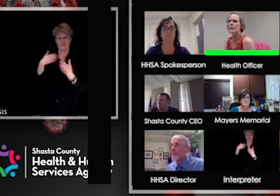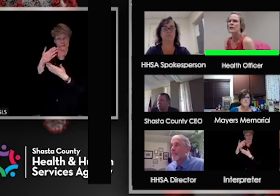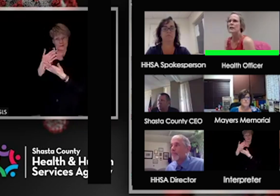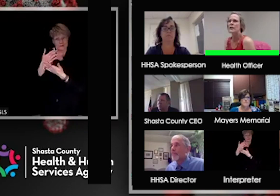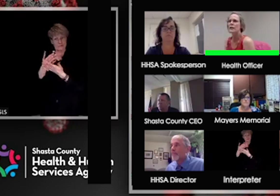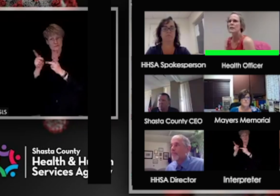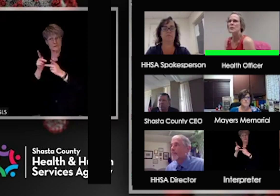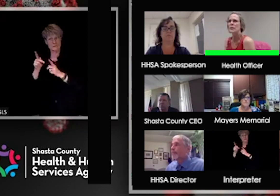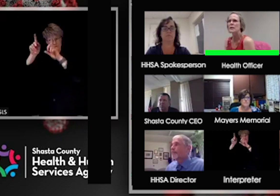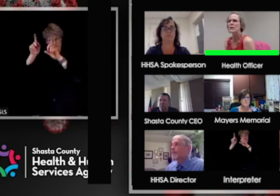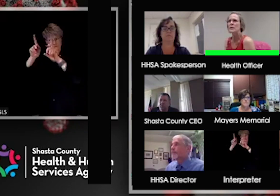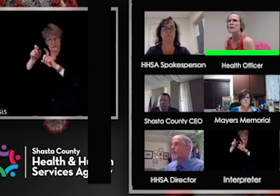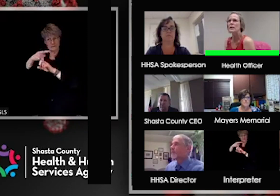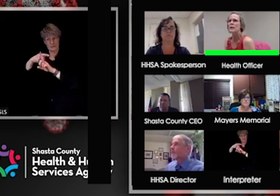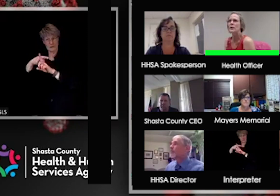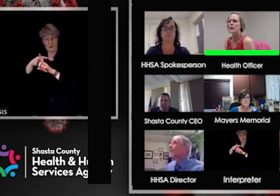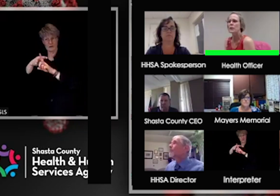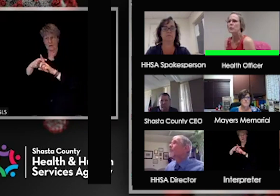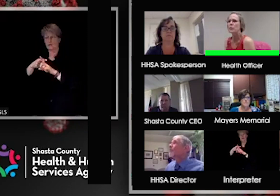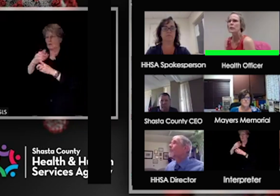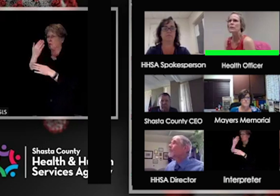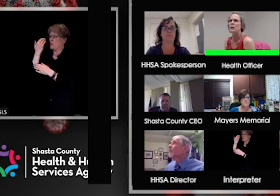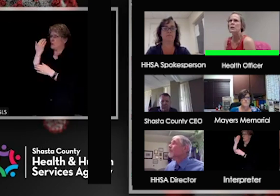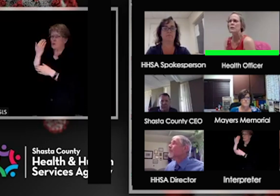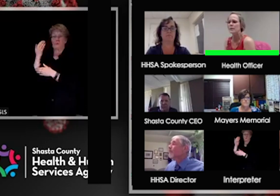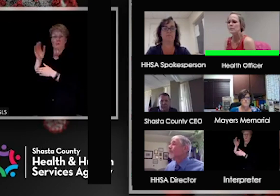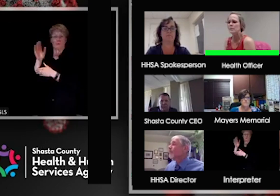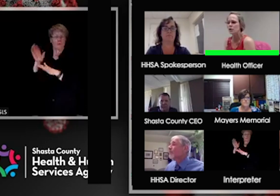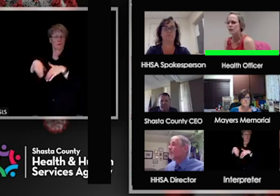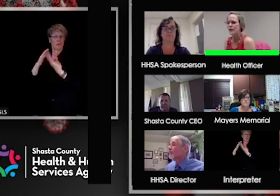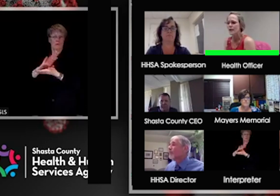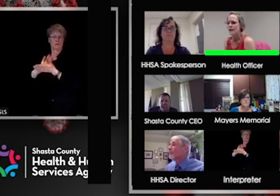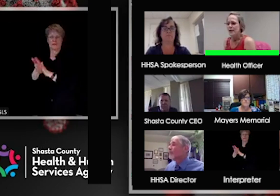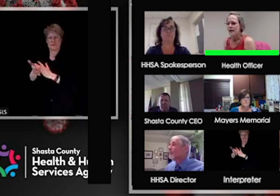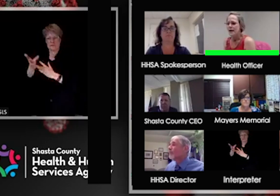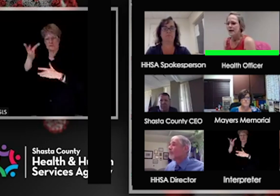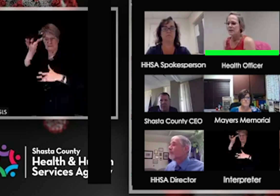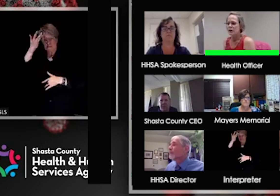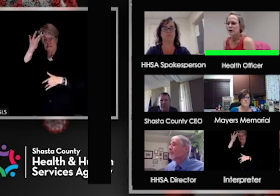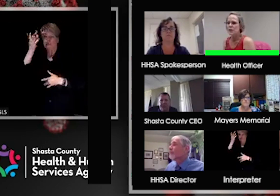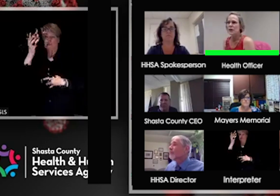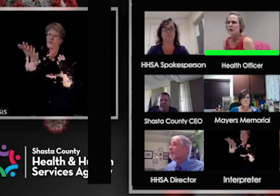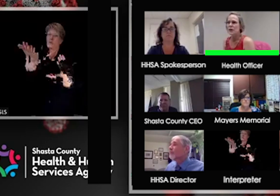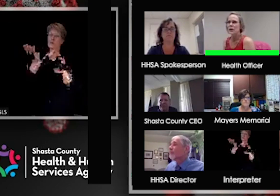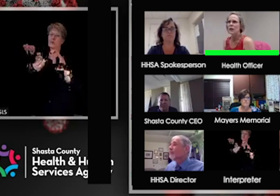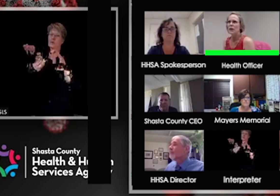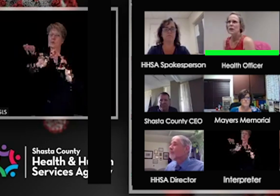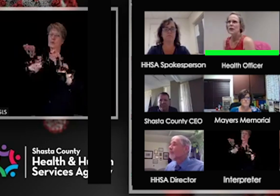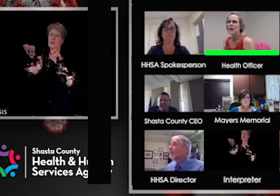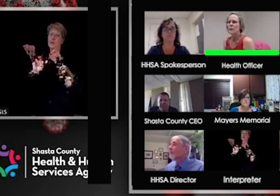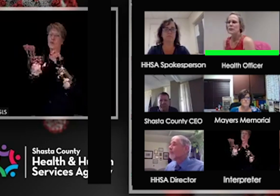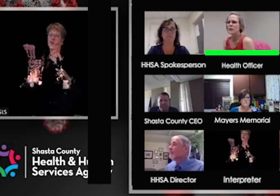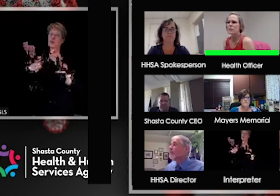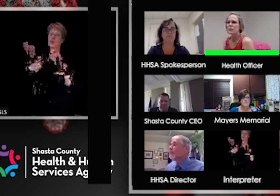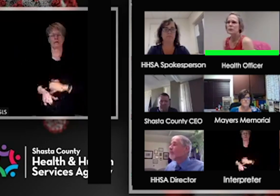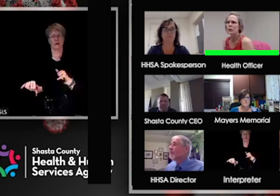is expected and we know that we have community transmission. So, I think we’ve all talked